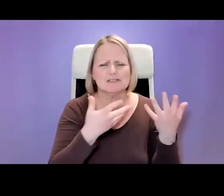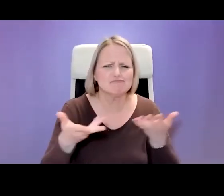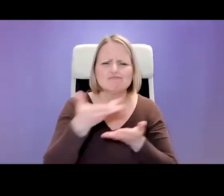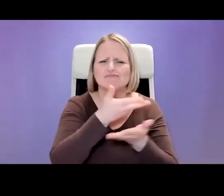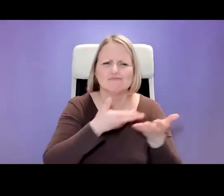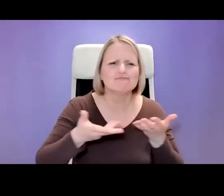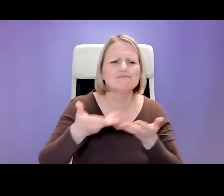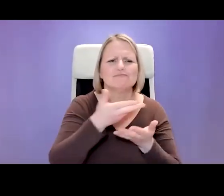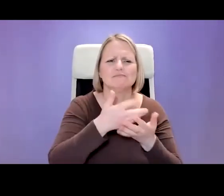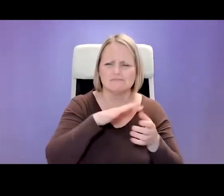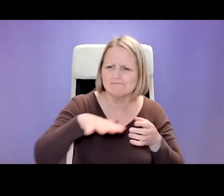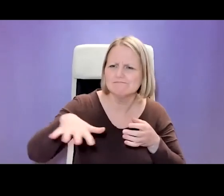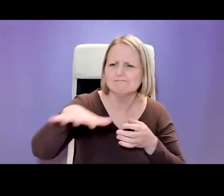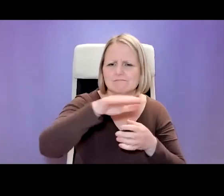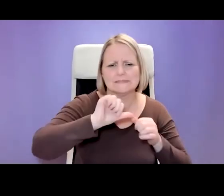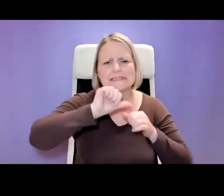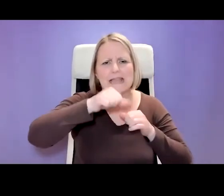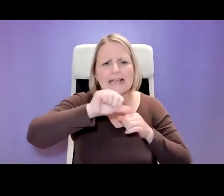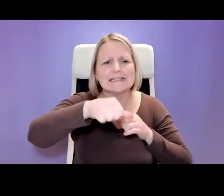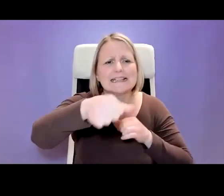And where the field is heading, in other words, this has been a scoping conference.